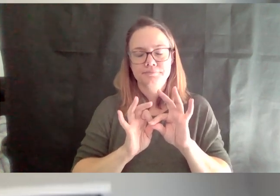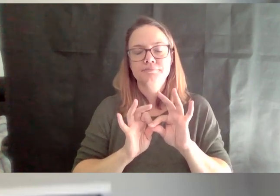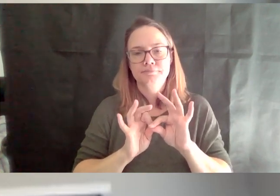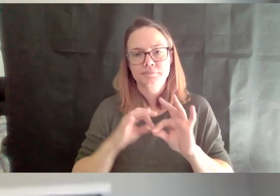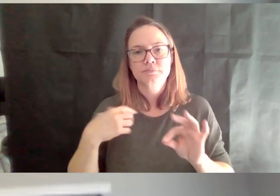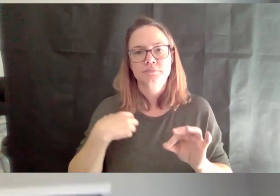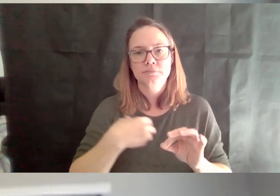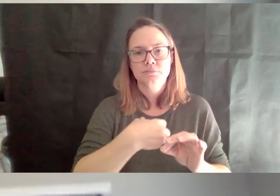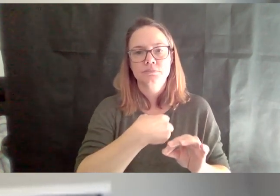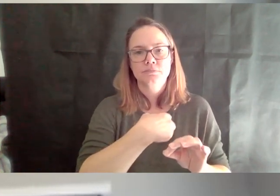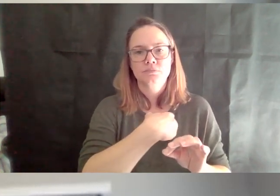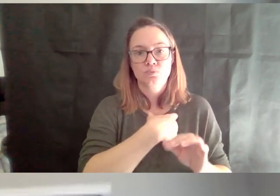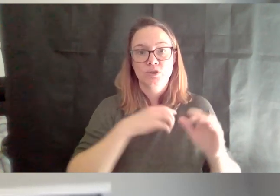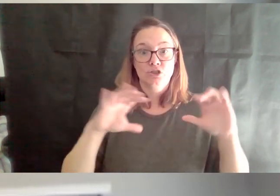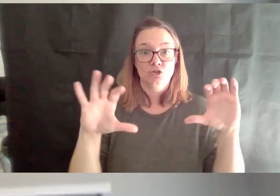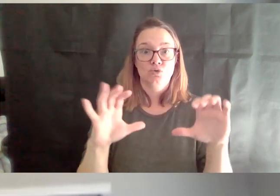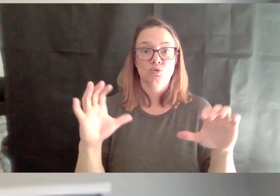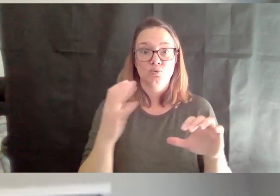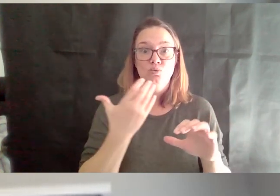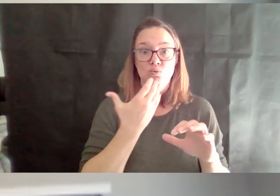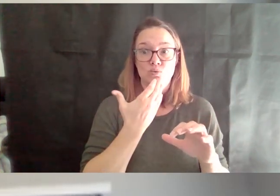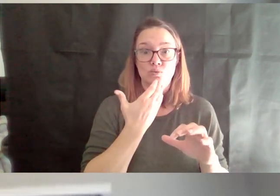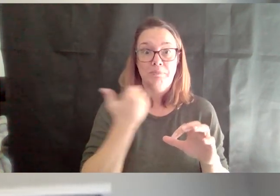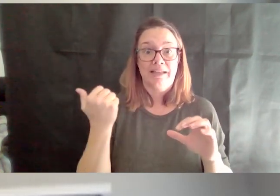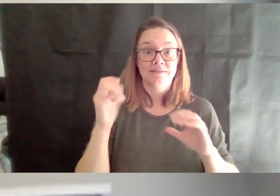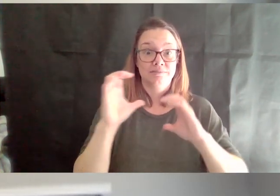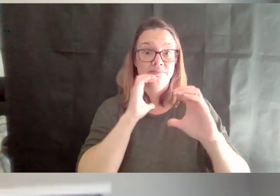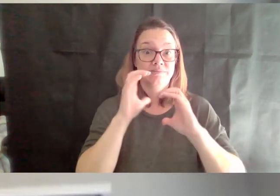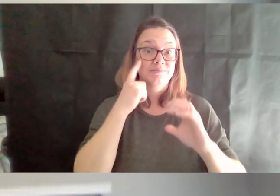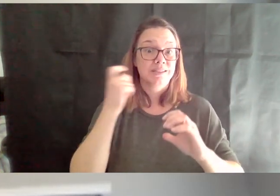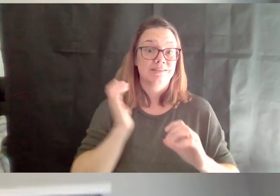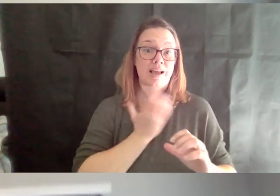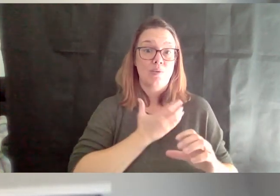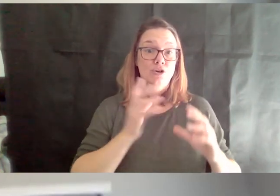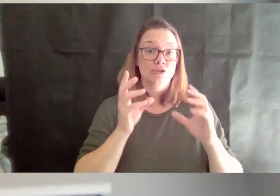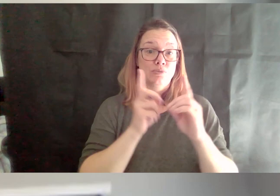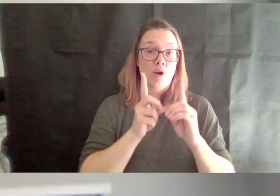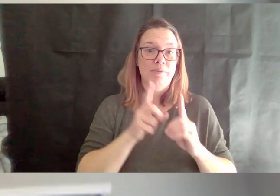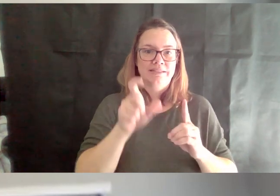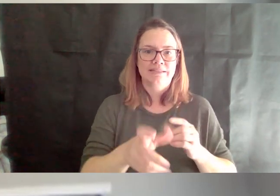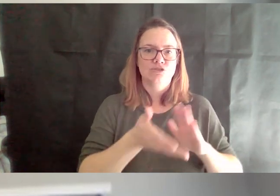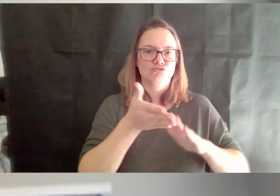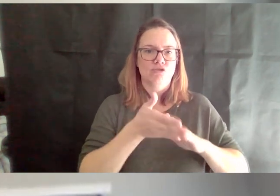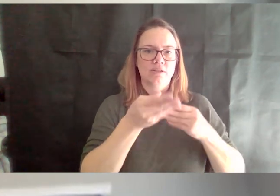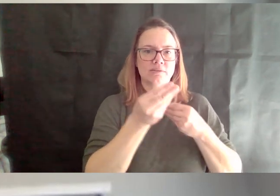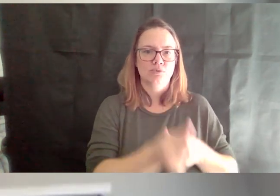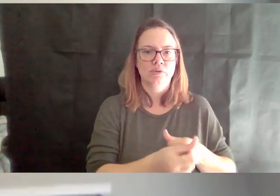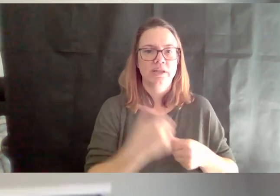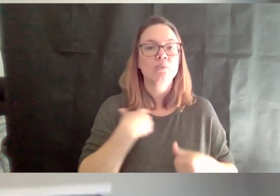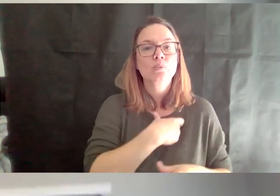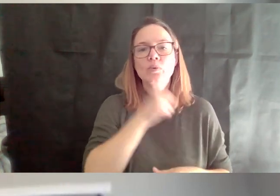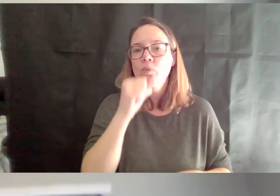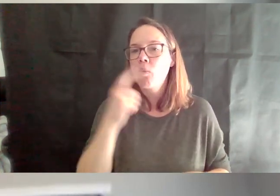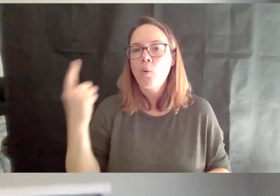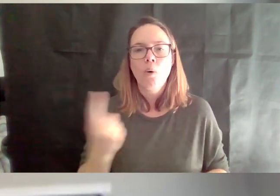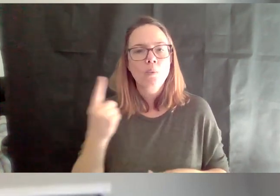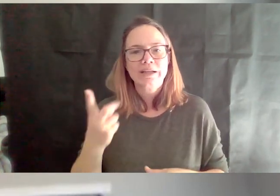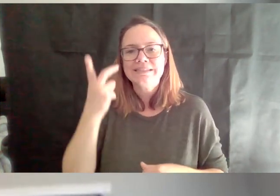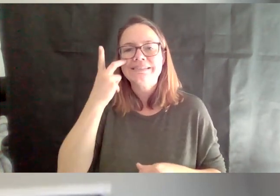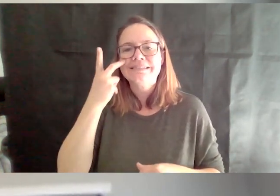that we do with that help our department run really smoothly. While we don't always see the consumers as often as a case